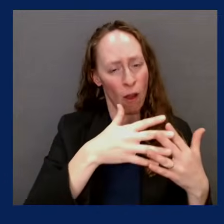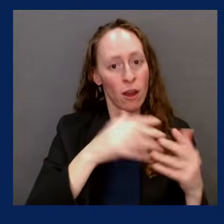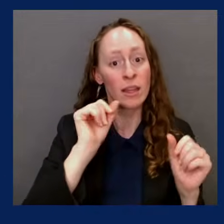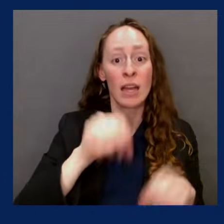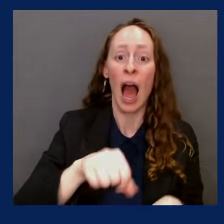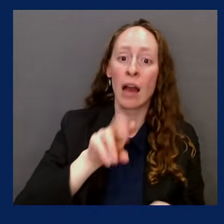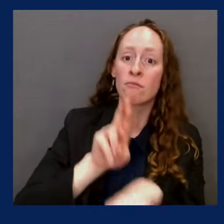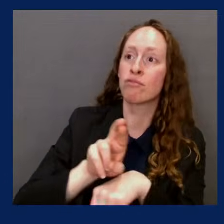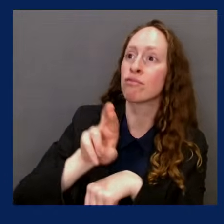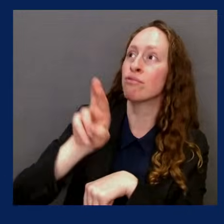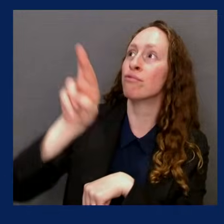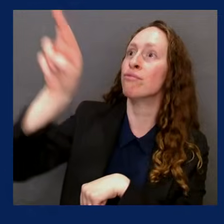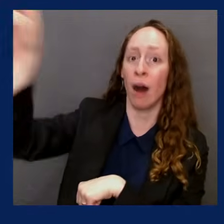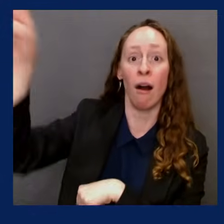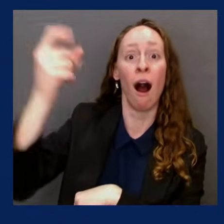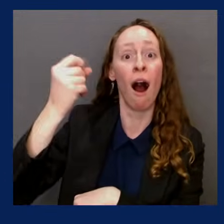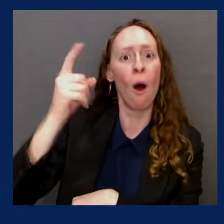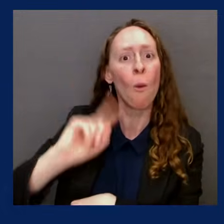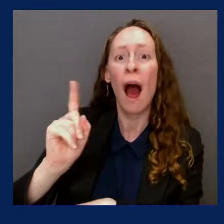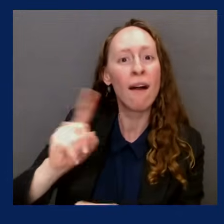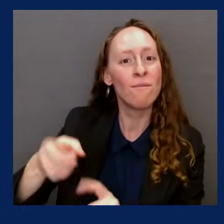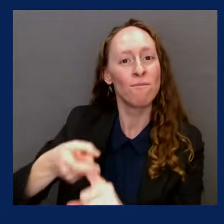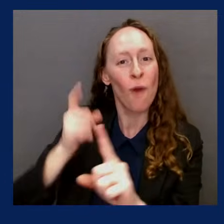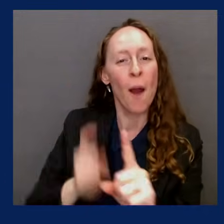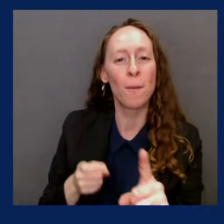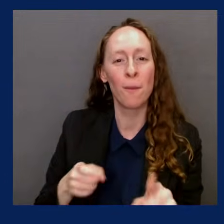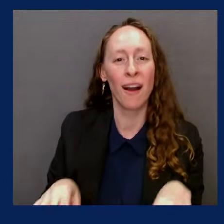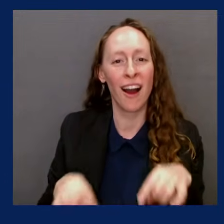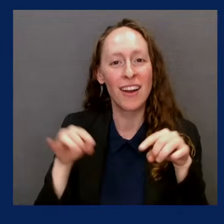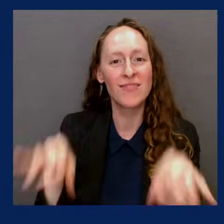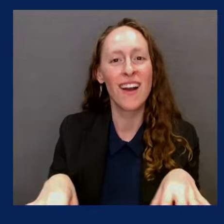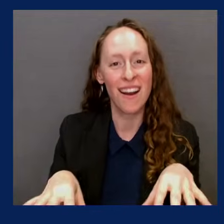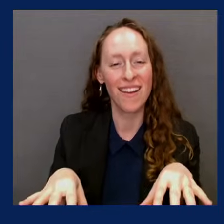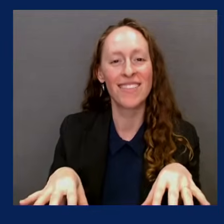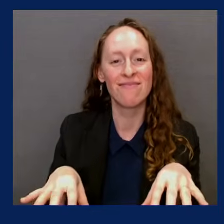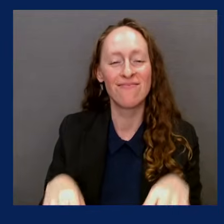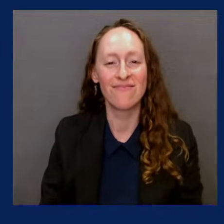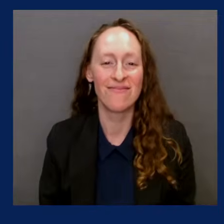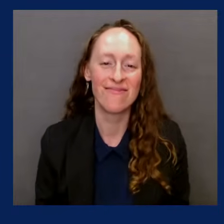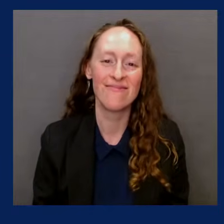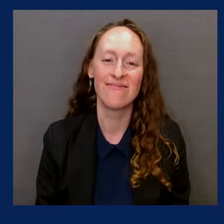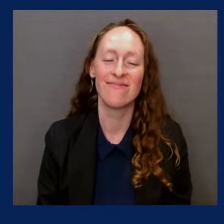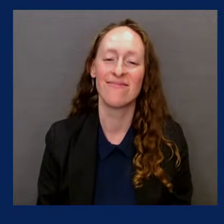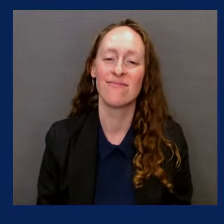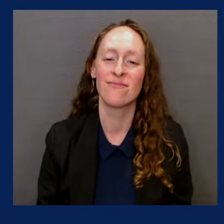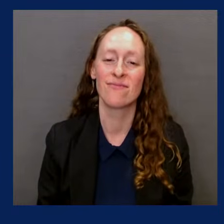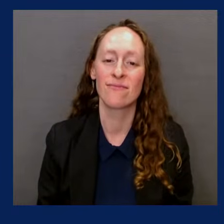initiative between our national laboratories to drive revolutionary and responsible research